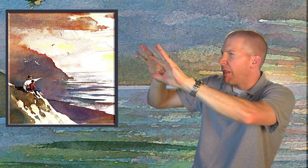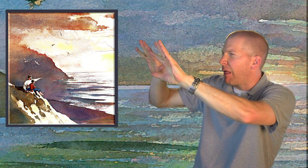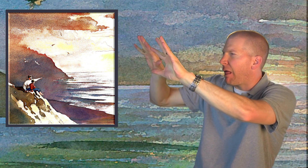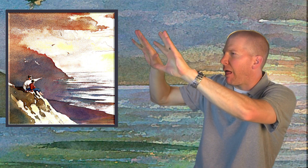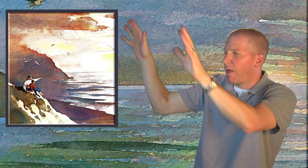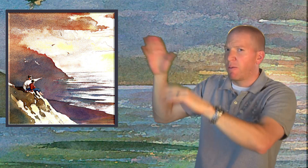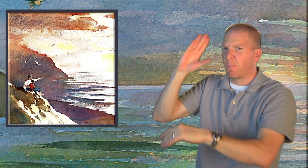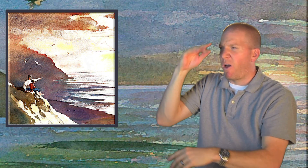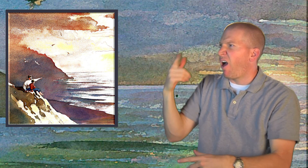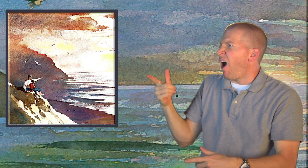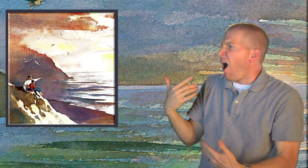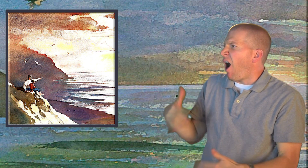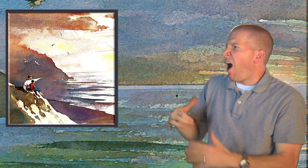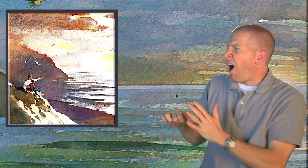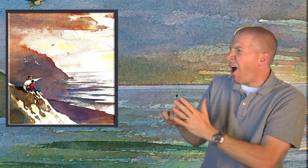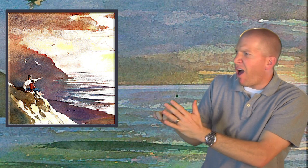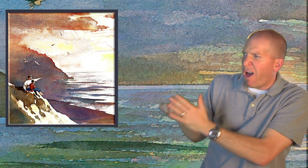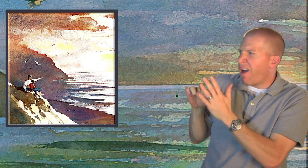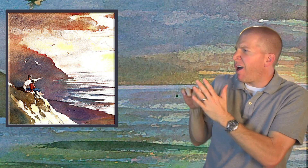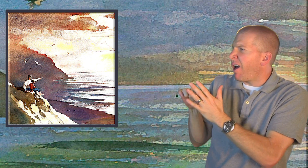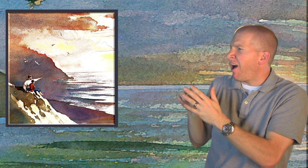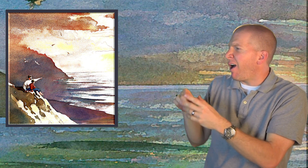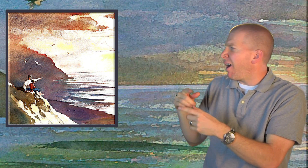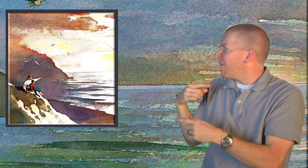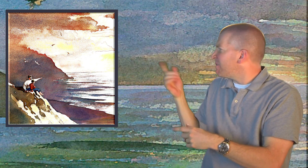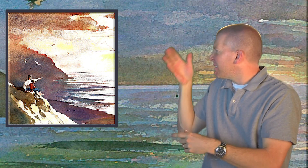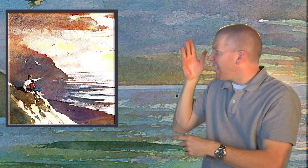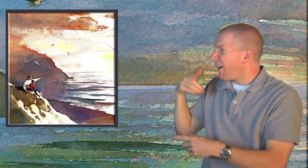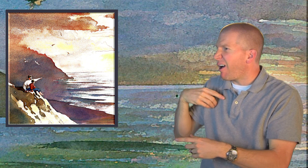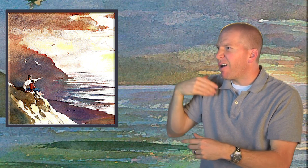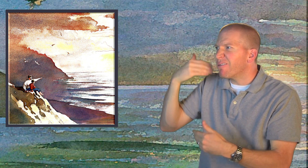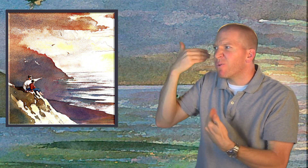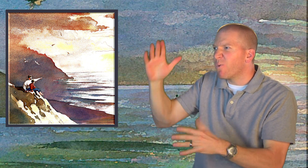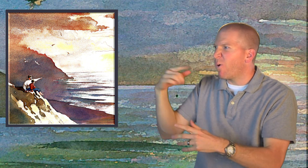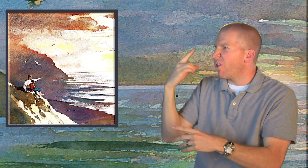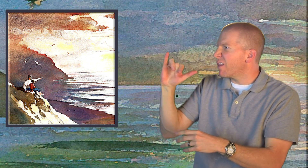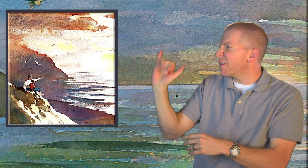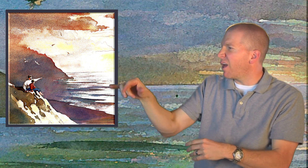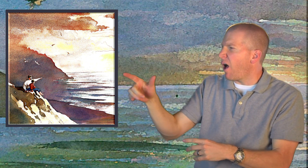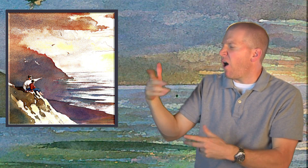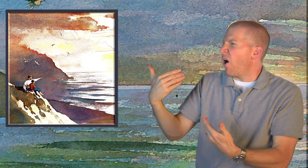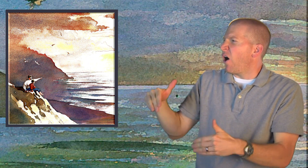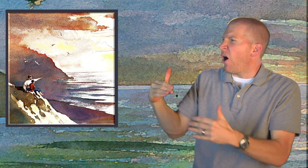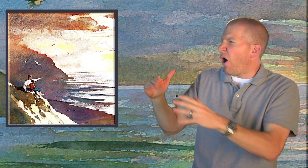getting brighter and warmer and orangier and rounder. I didn't think it would be like that...